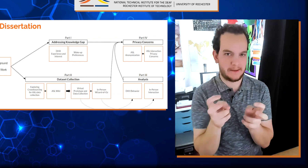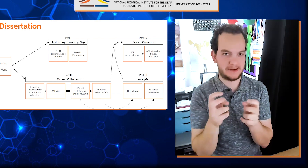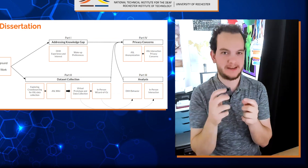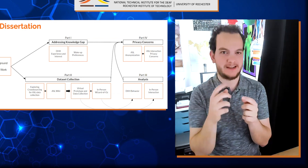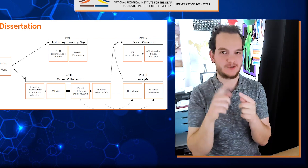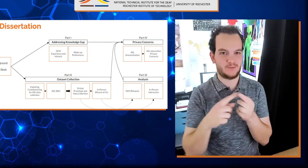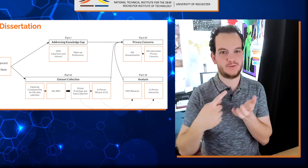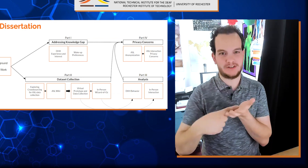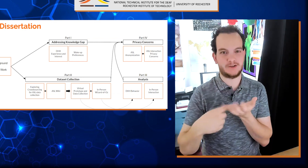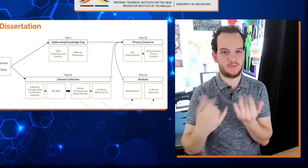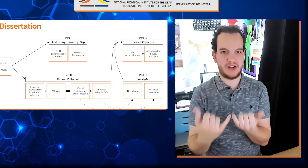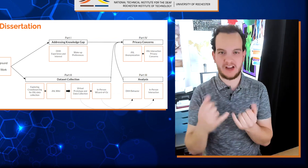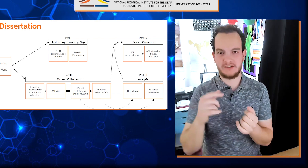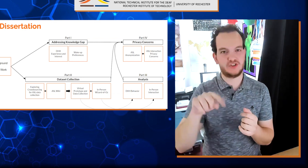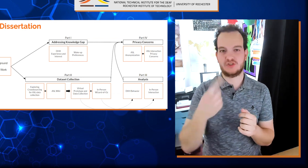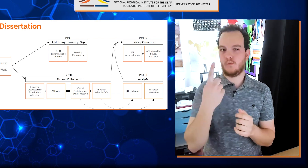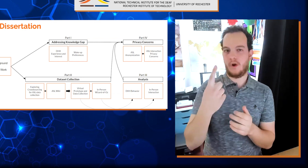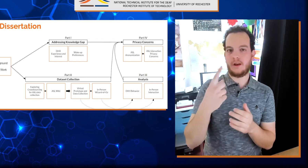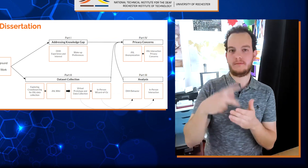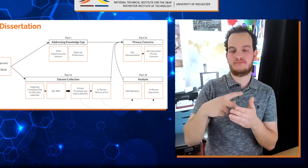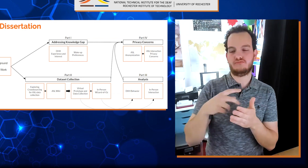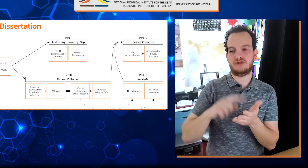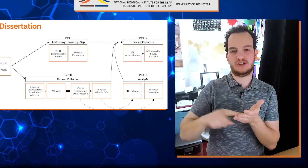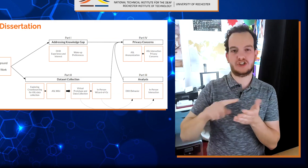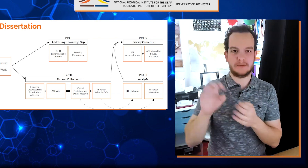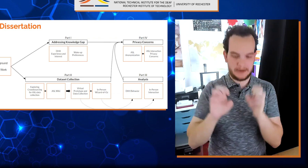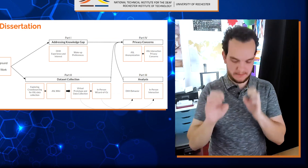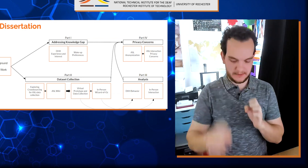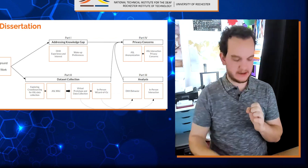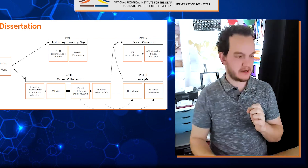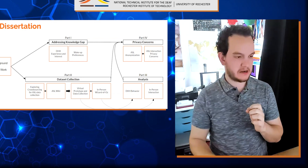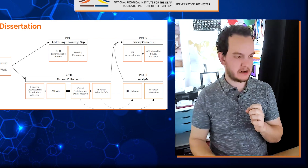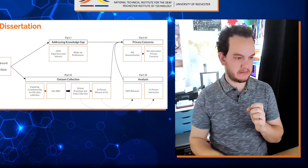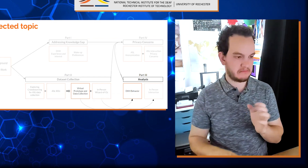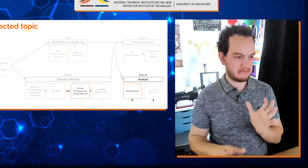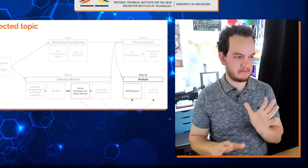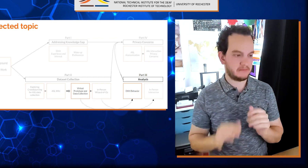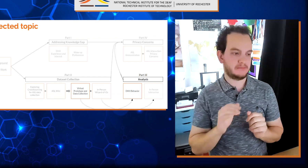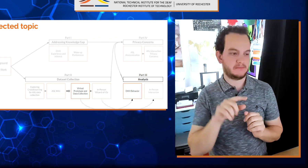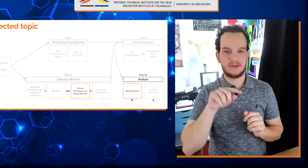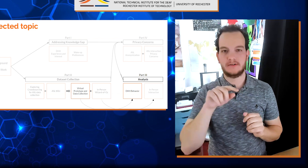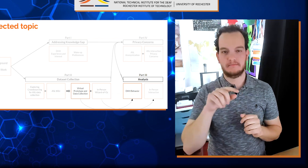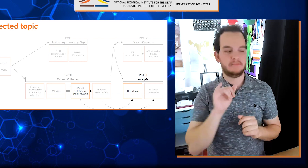but I just chose one topic to discuss with you all today,